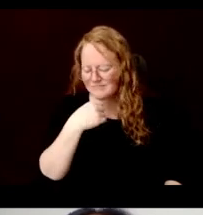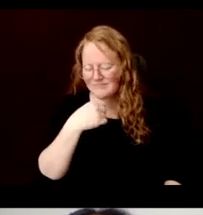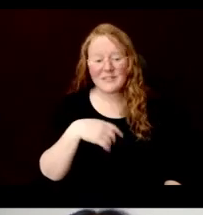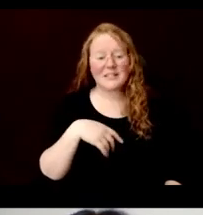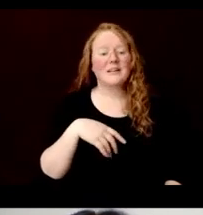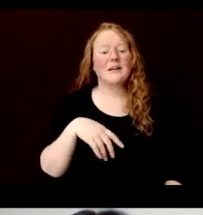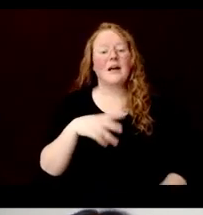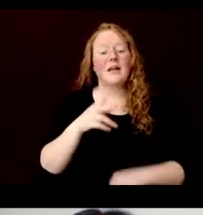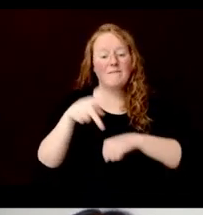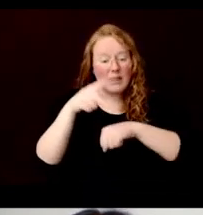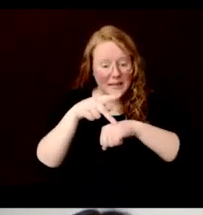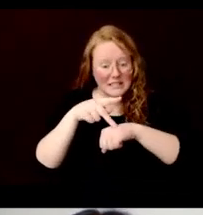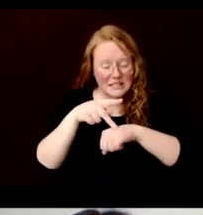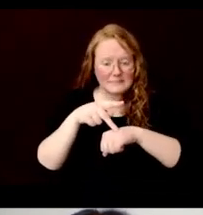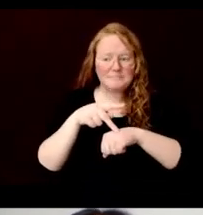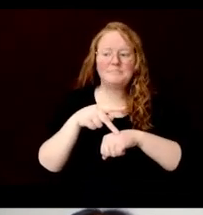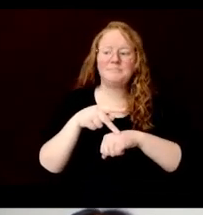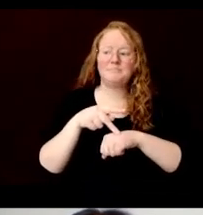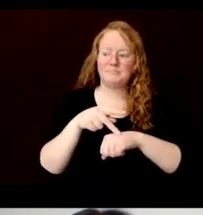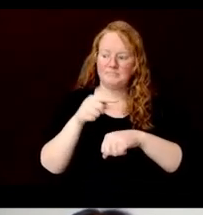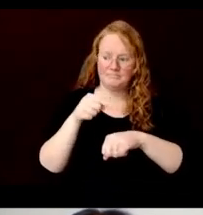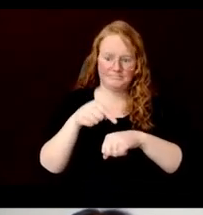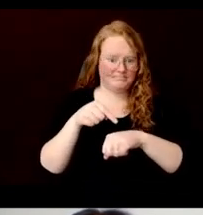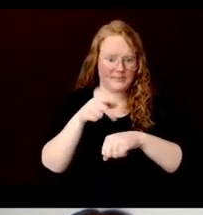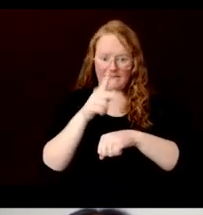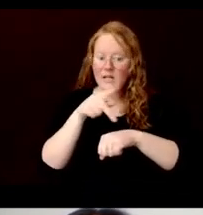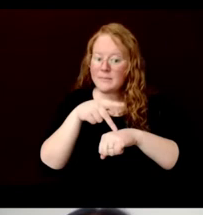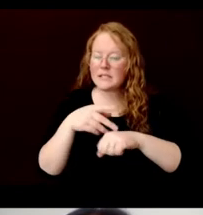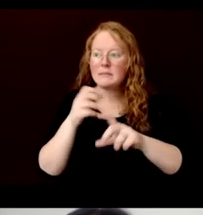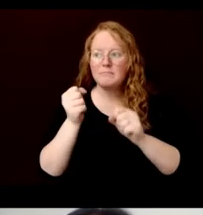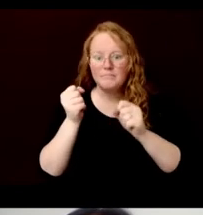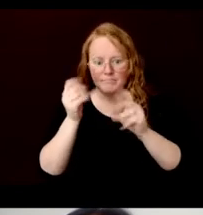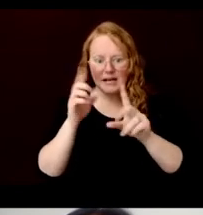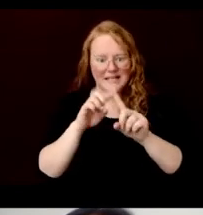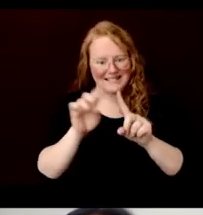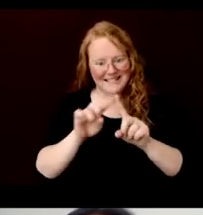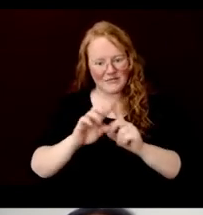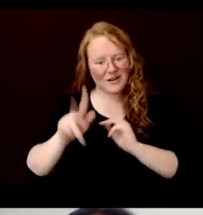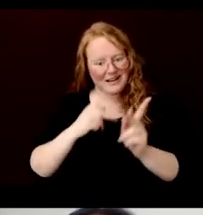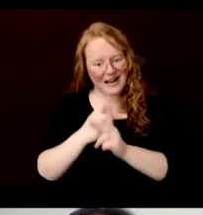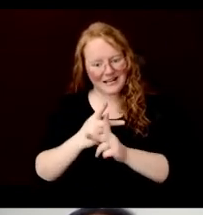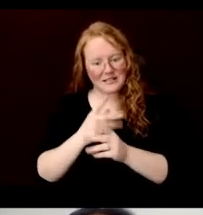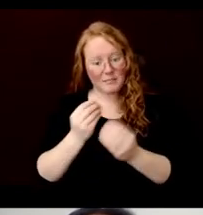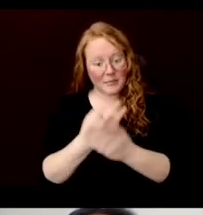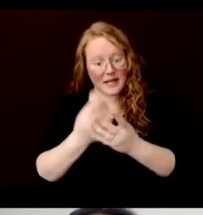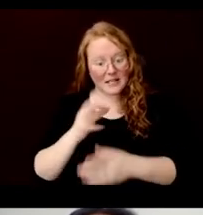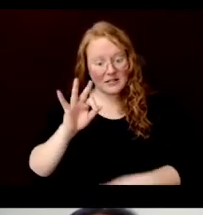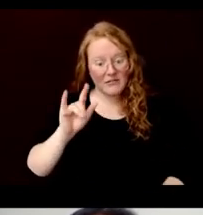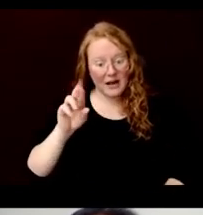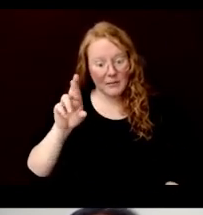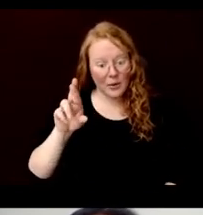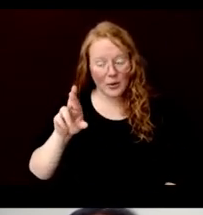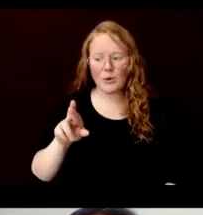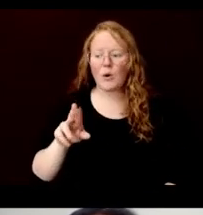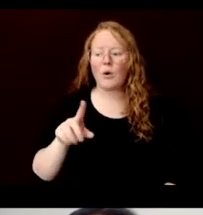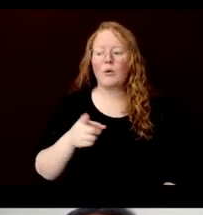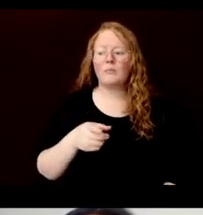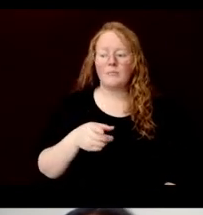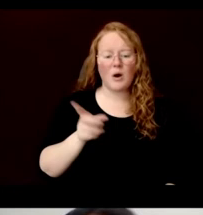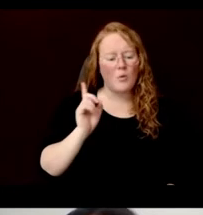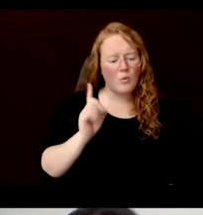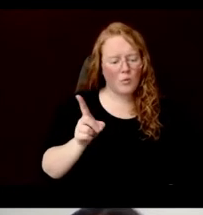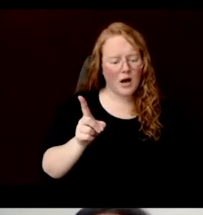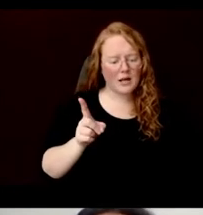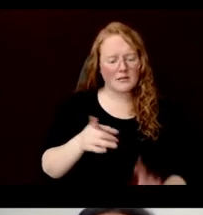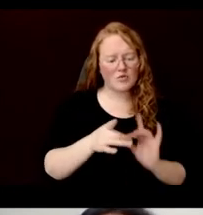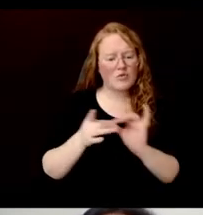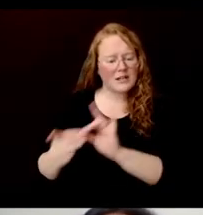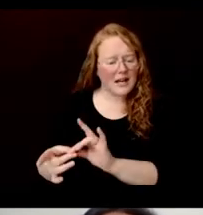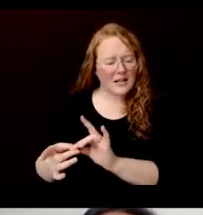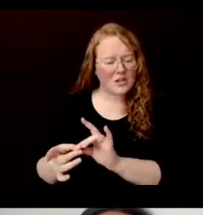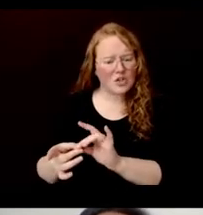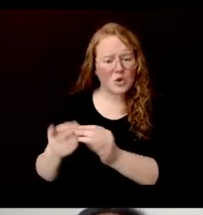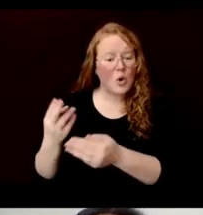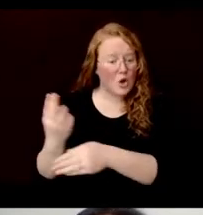The Philippines has many different kinds of plants that are used for fiber. One example is a species that's actually related to a paper-making species in Japan.